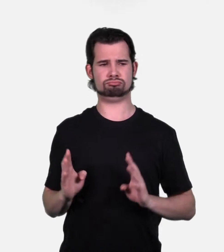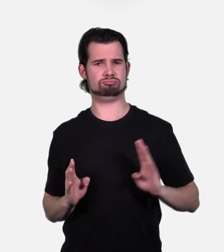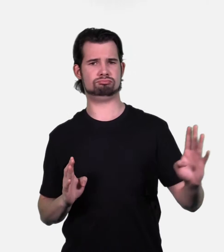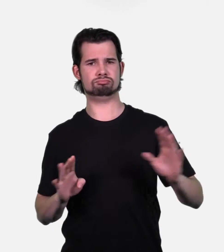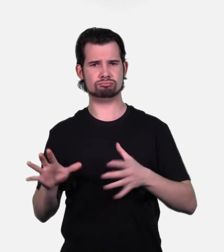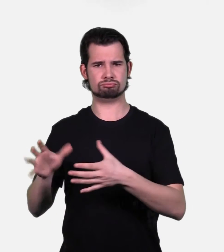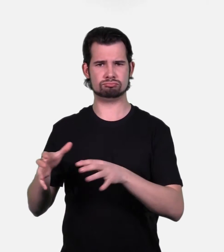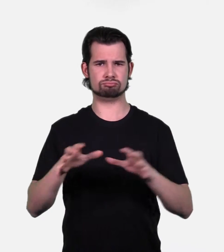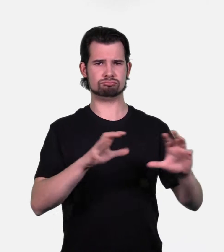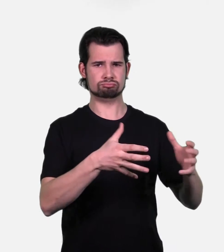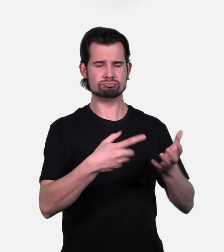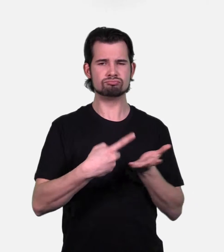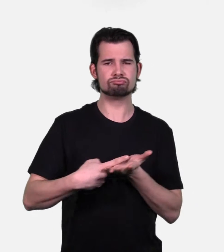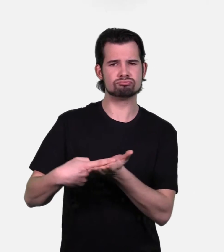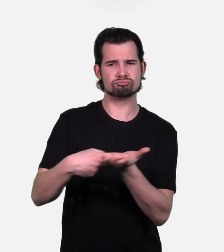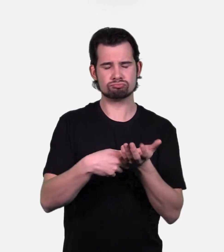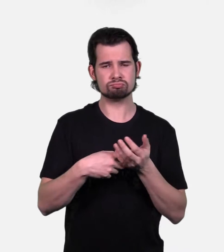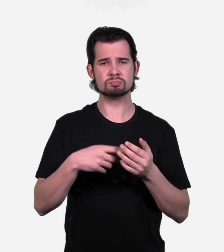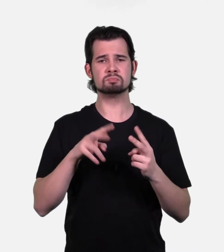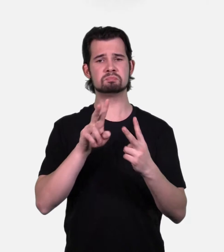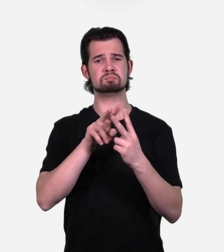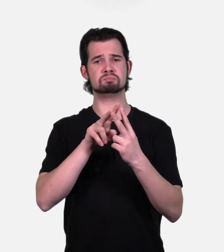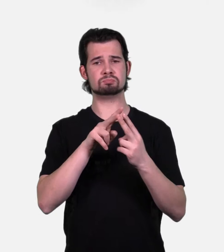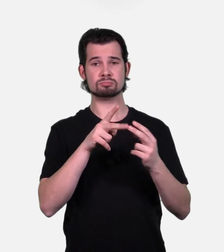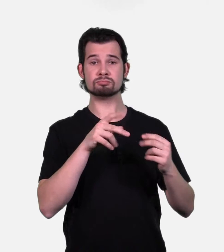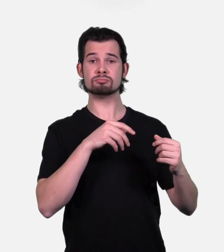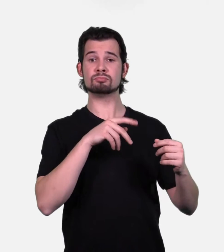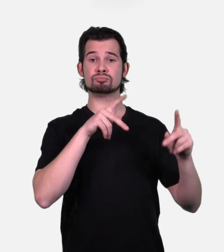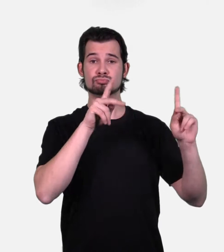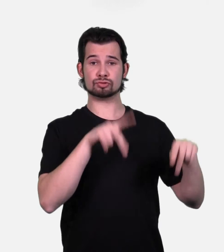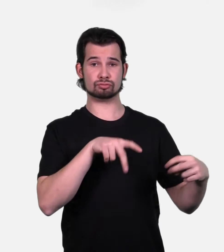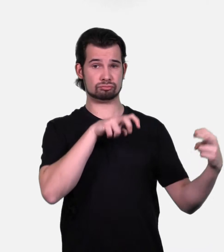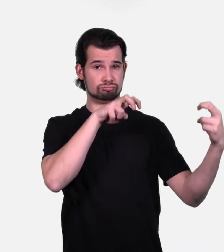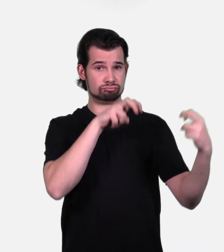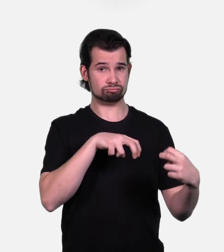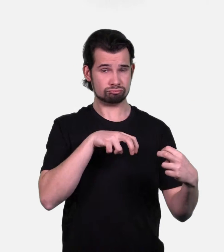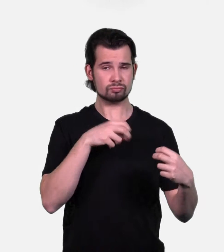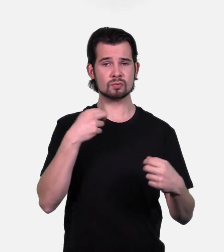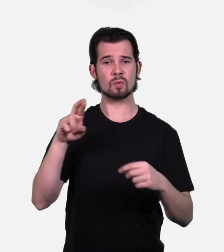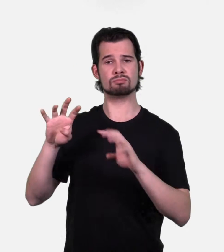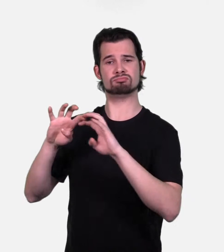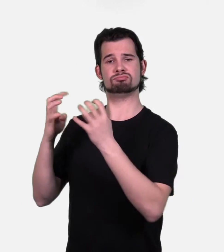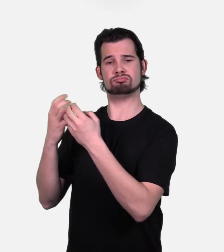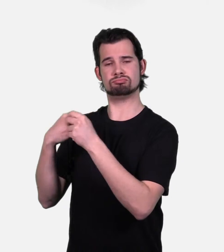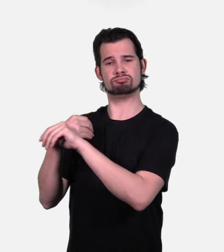either through a face-to-face meeting or by teleconference.